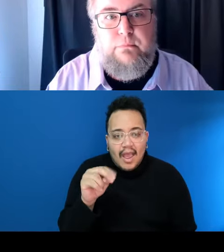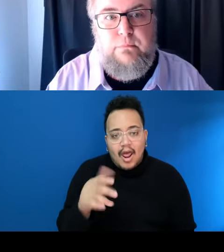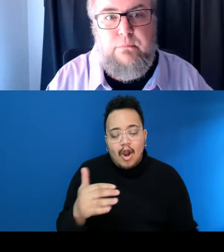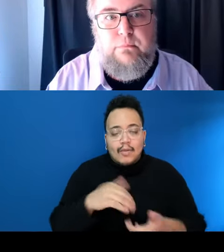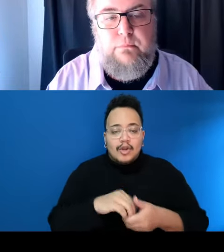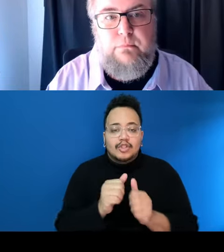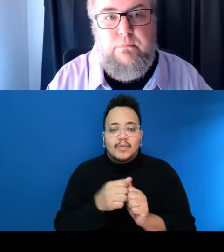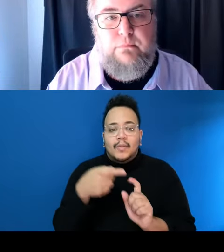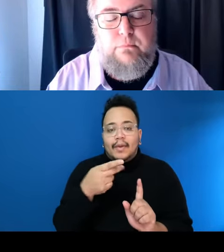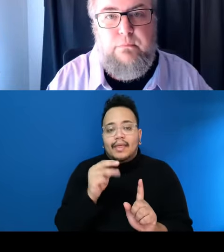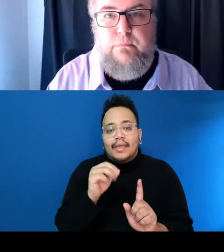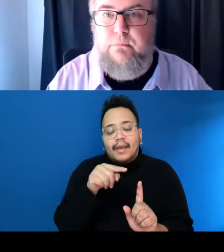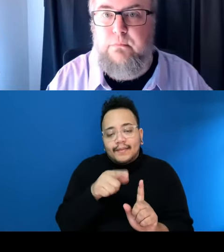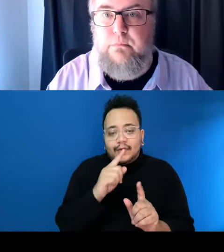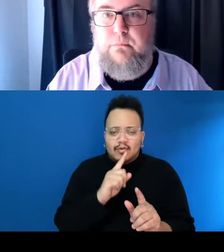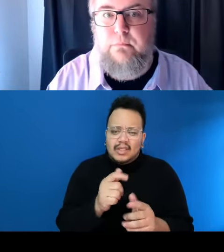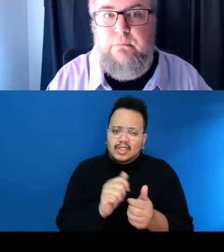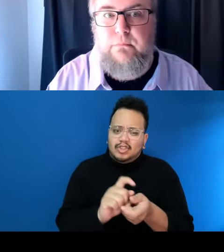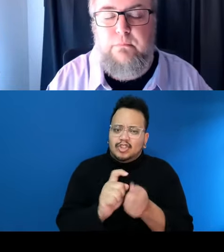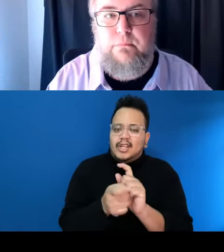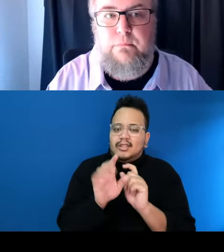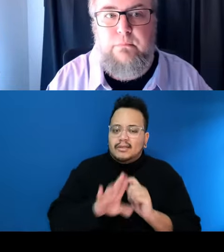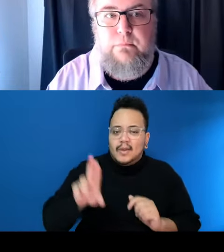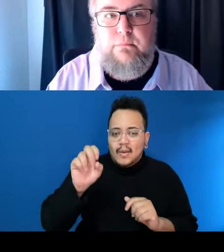we are really changing the country on this issue.